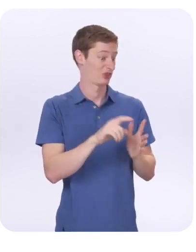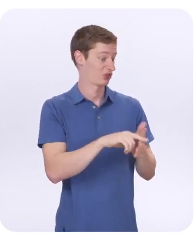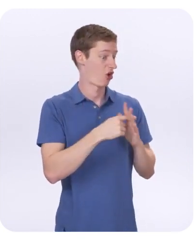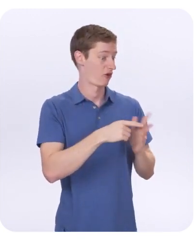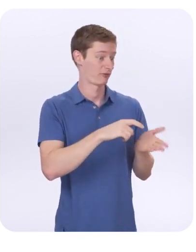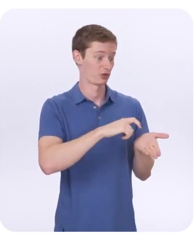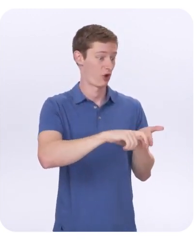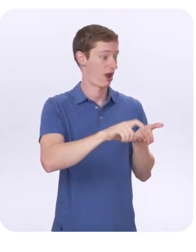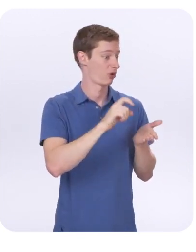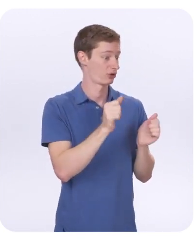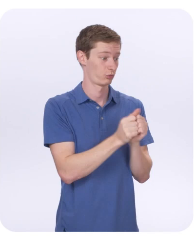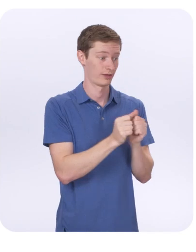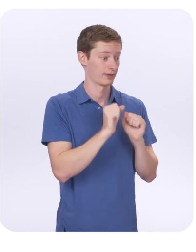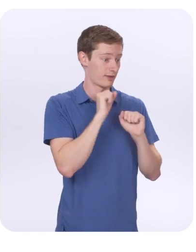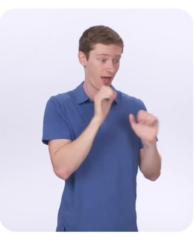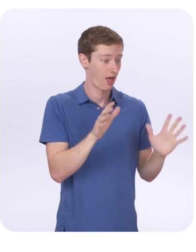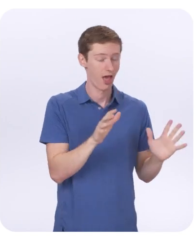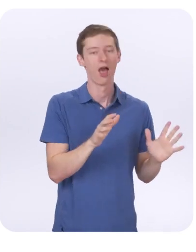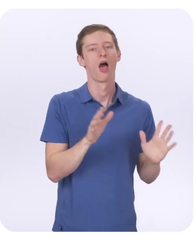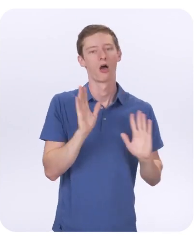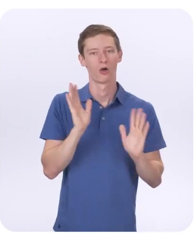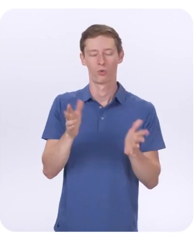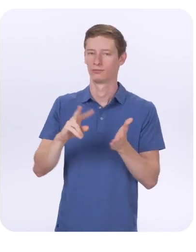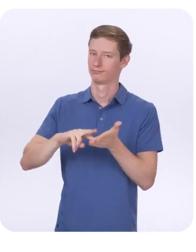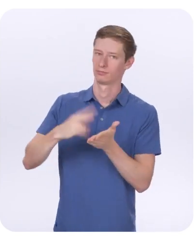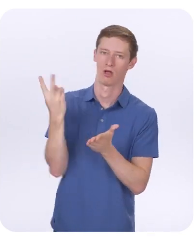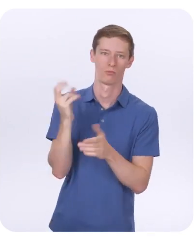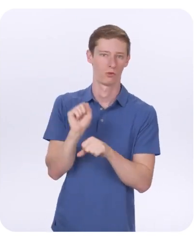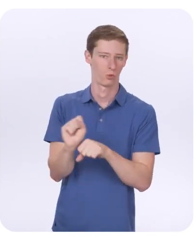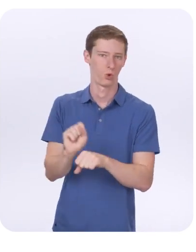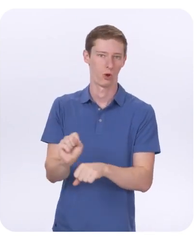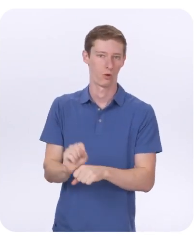despite it using less compute than other models out there.